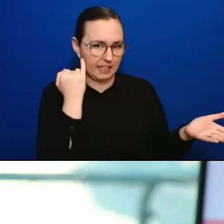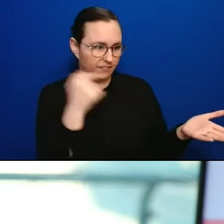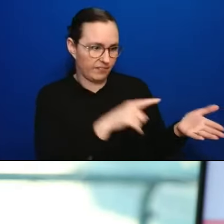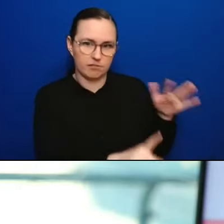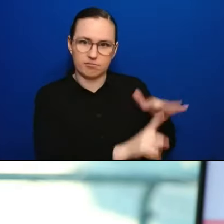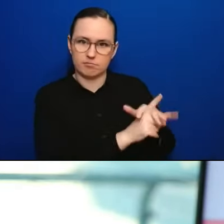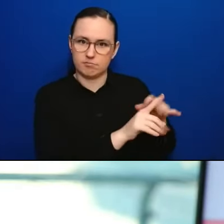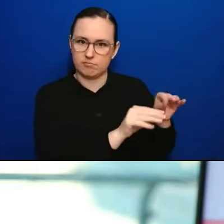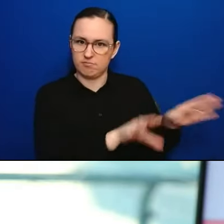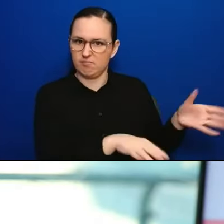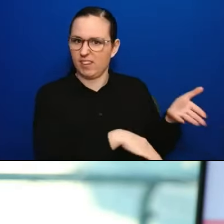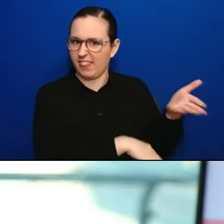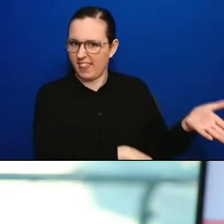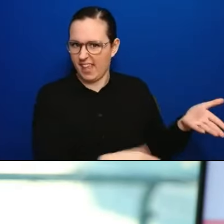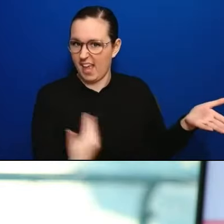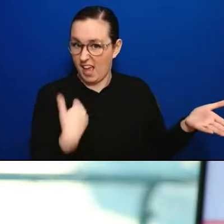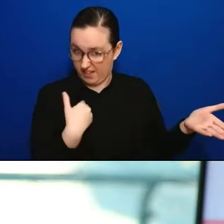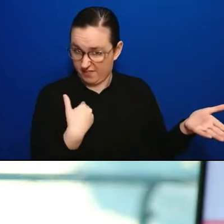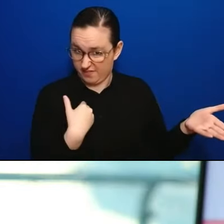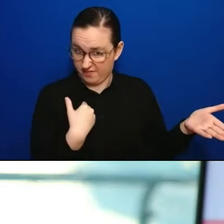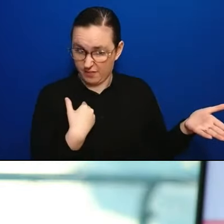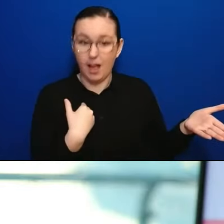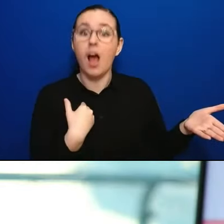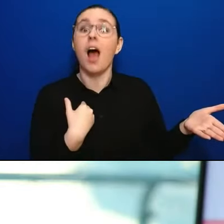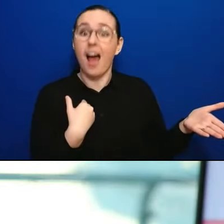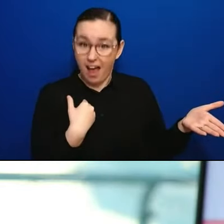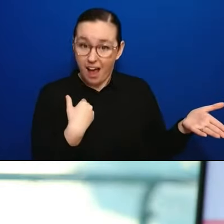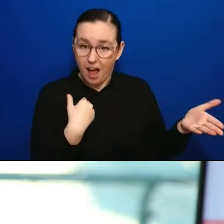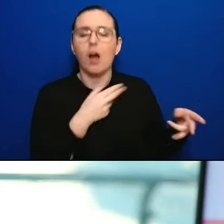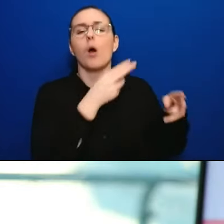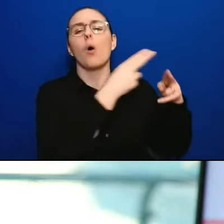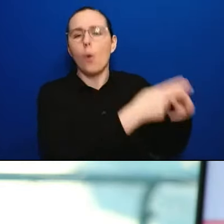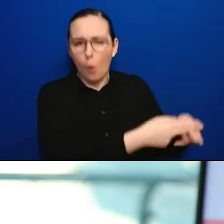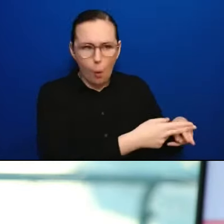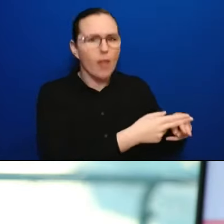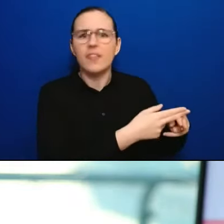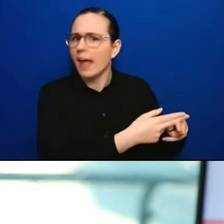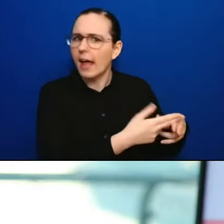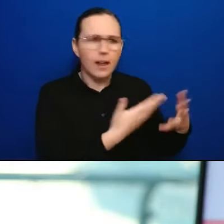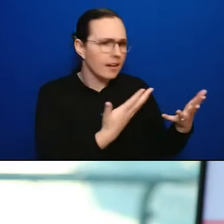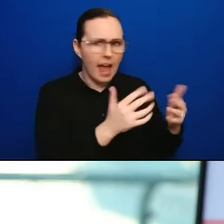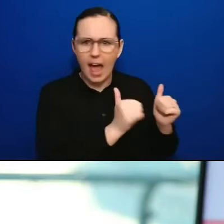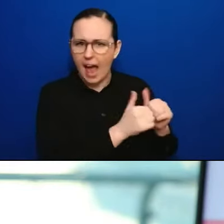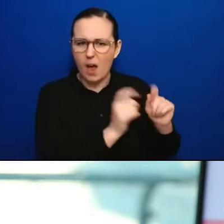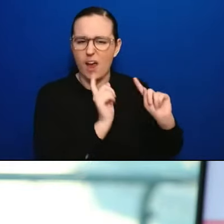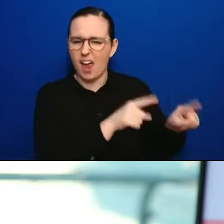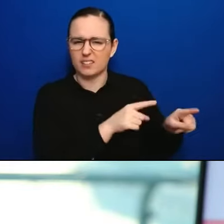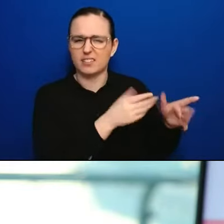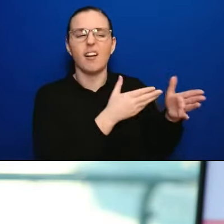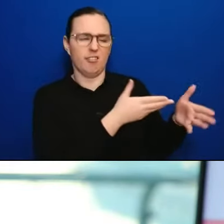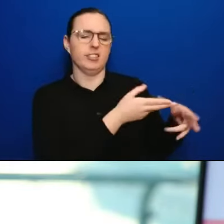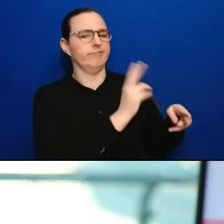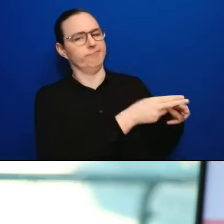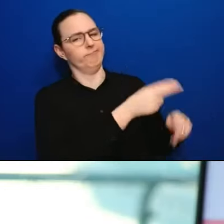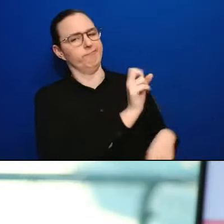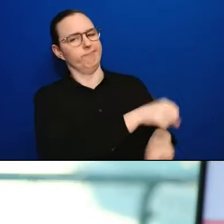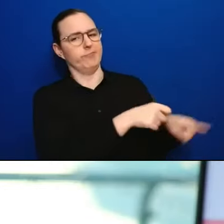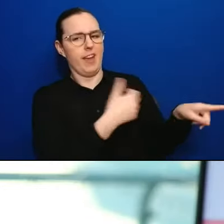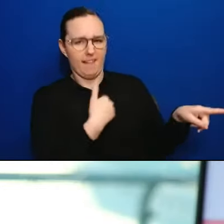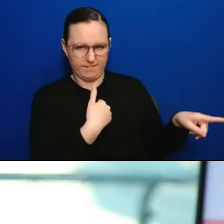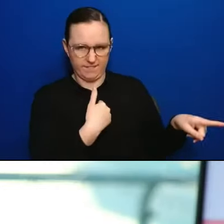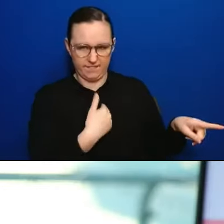facility use when an outbreak